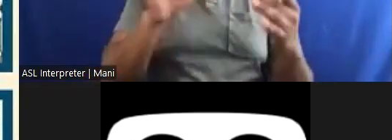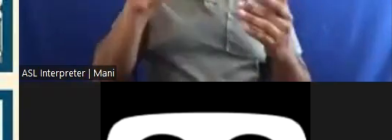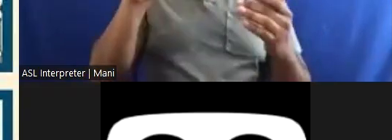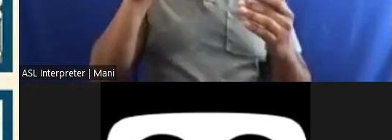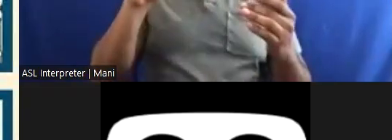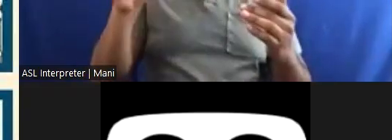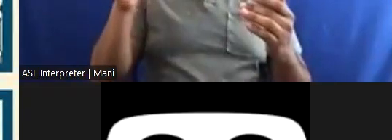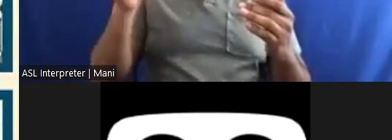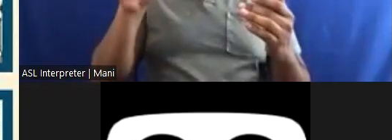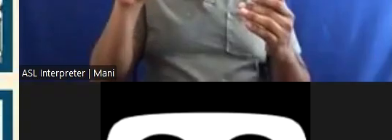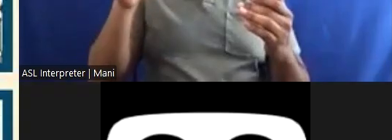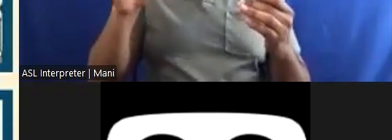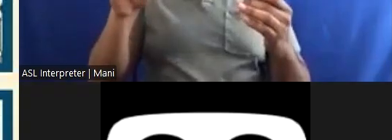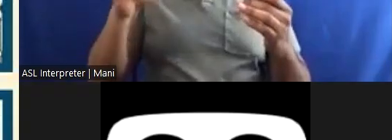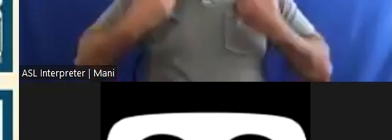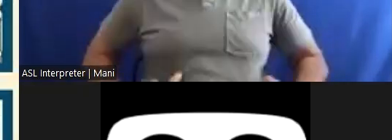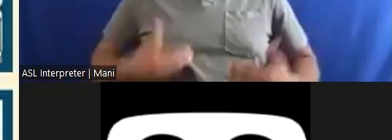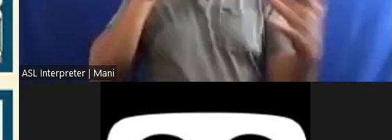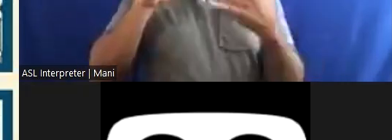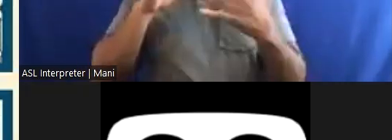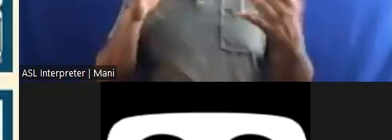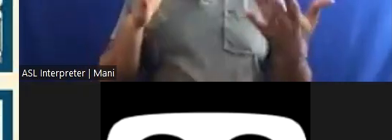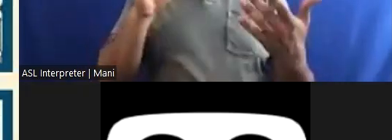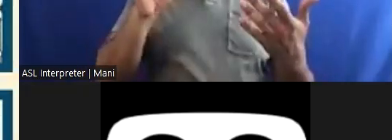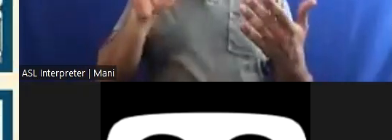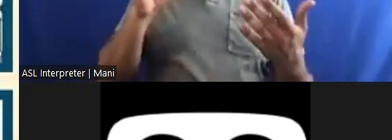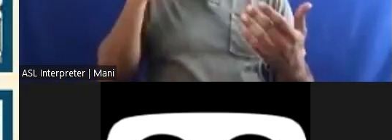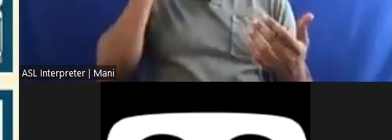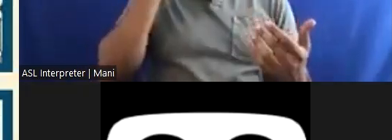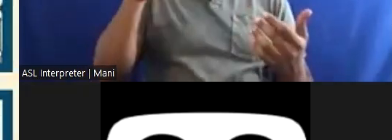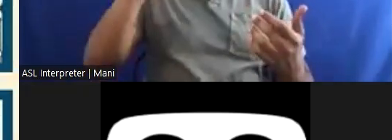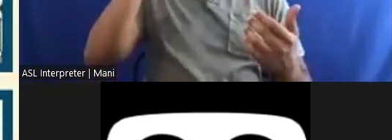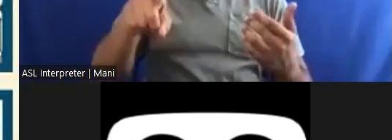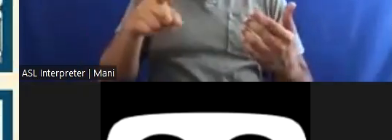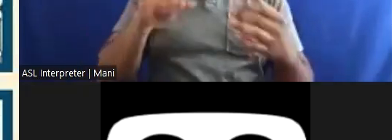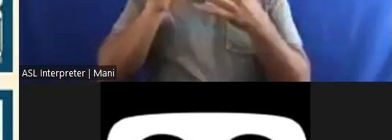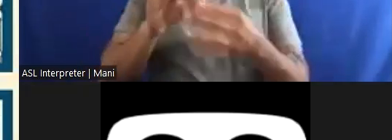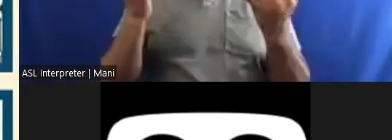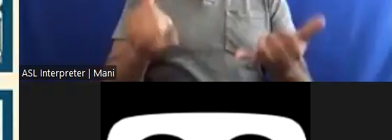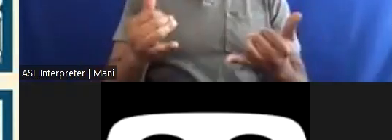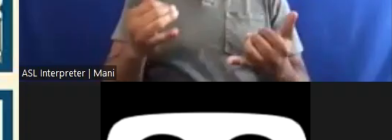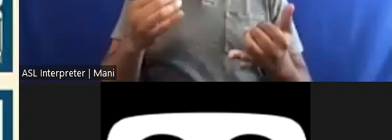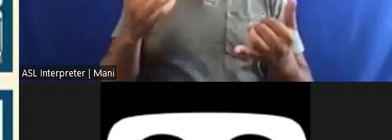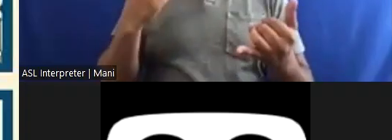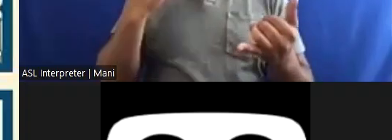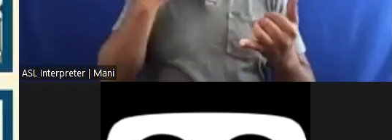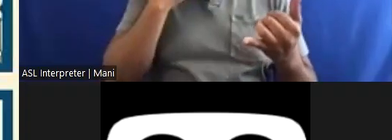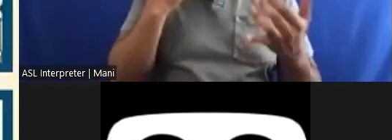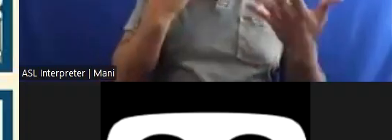if you have any questions about what we've talked about today. And other than that, I hope everyone has a wonderful lunch